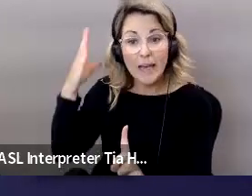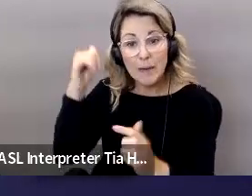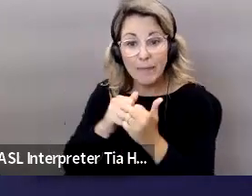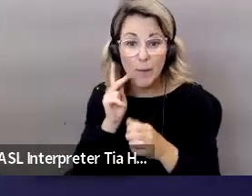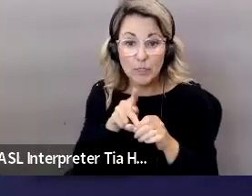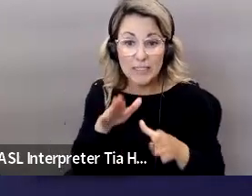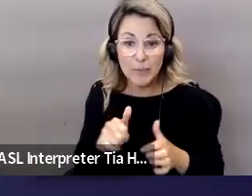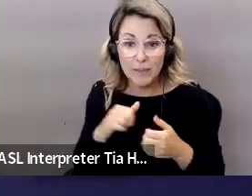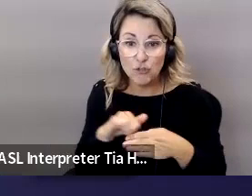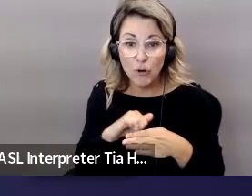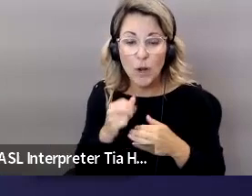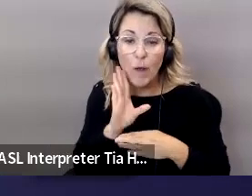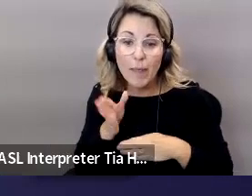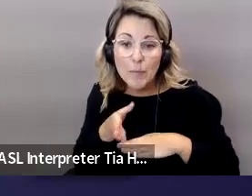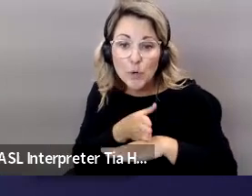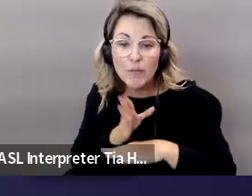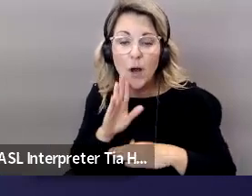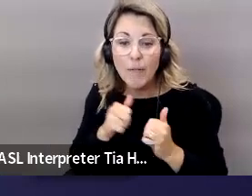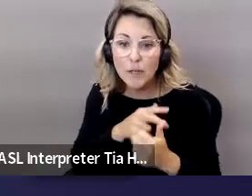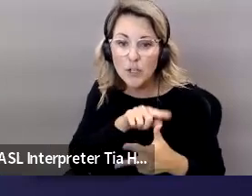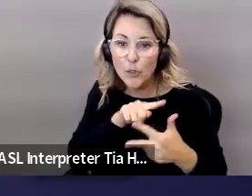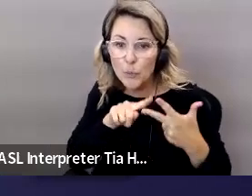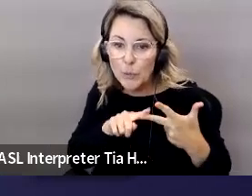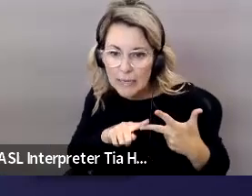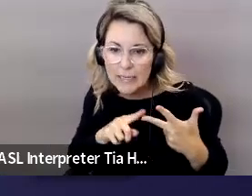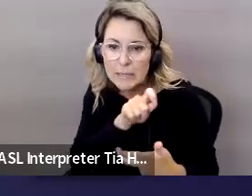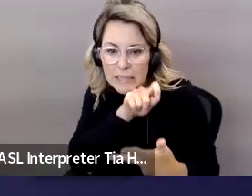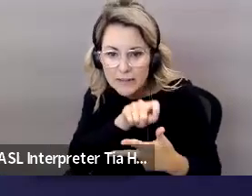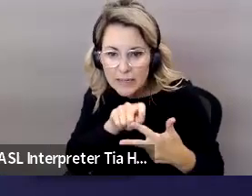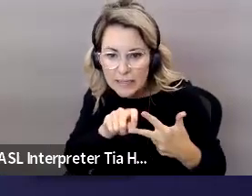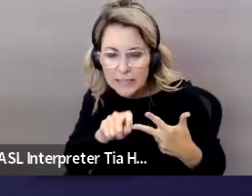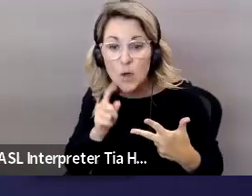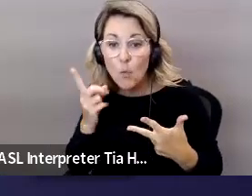training will improve on these three dimensions by virtue of completing the training. And so,